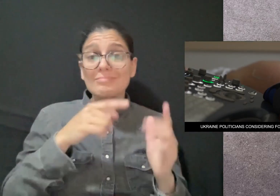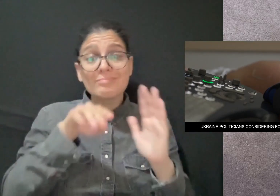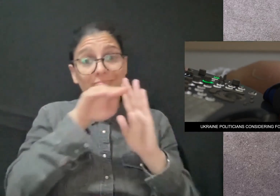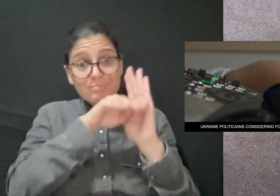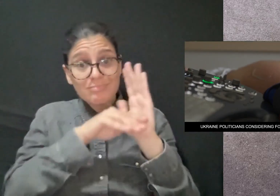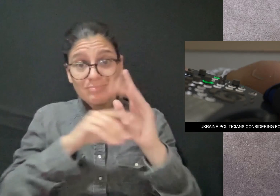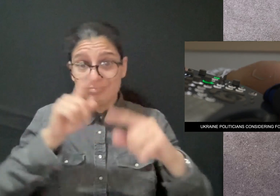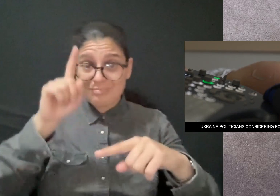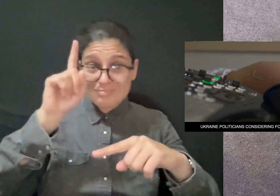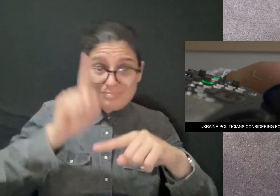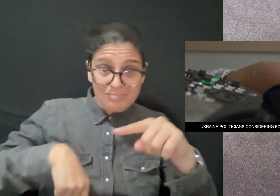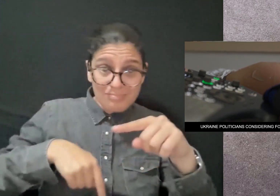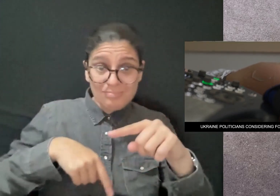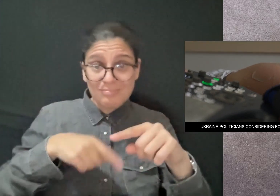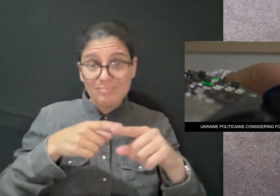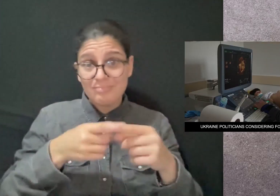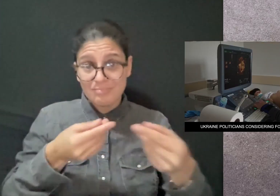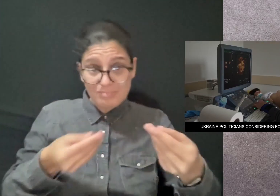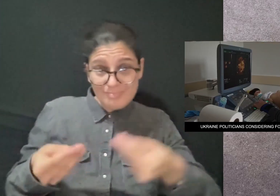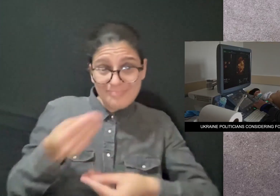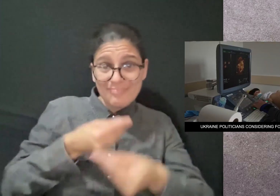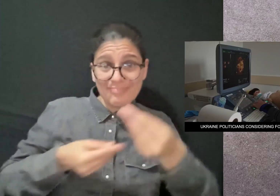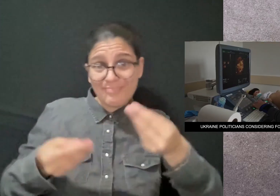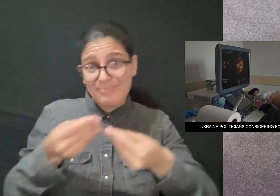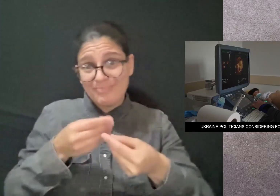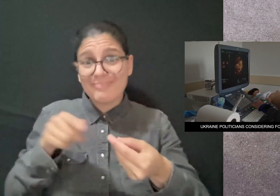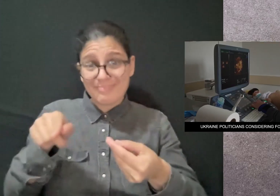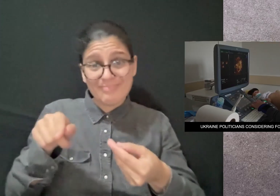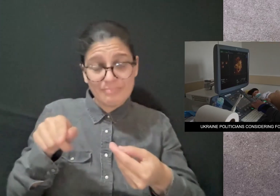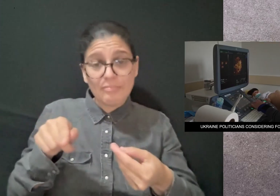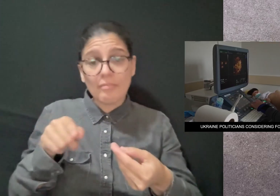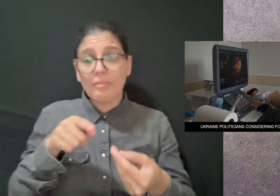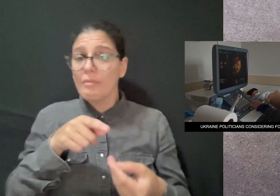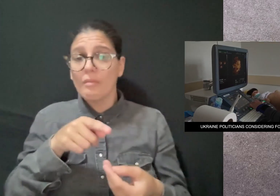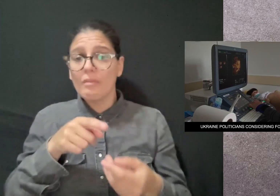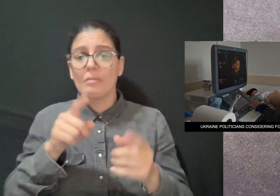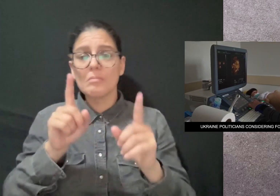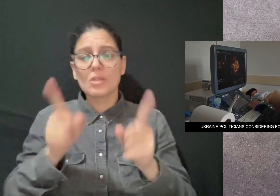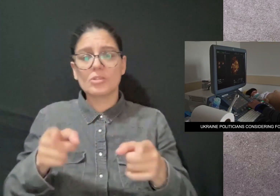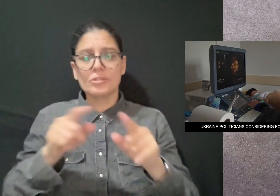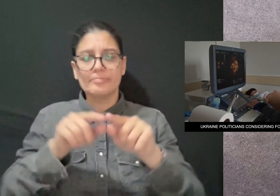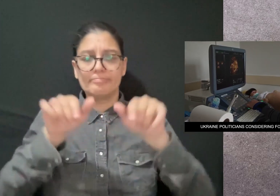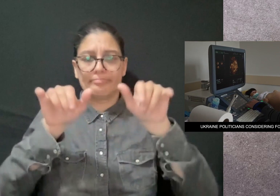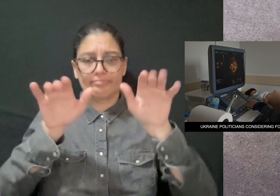sources say if the surrogacy ban law passes it would be in place for the duration of the